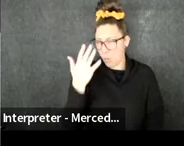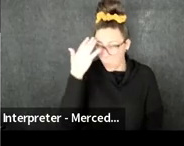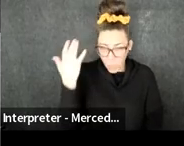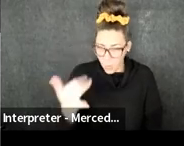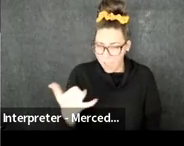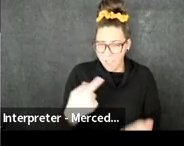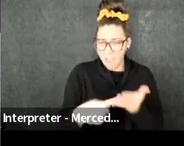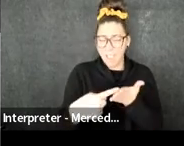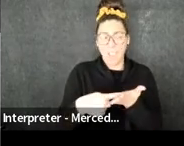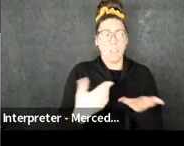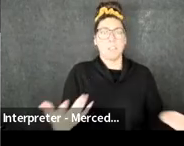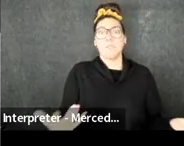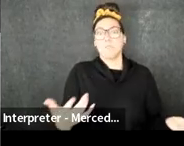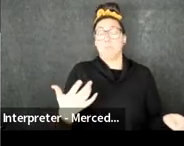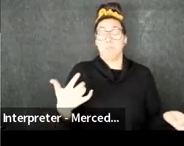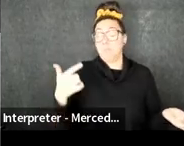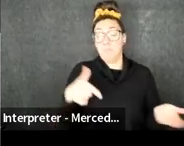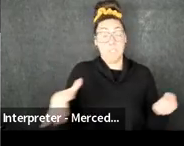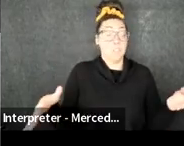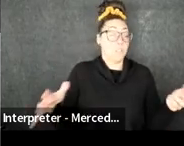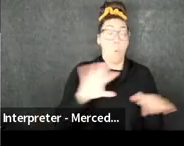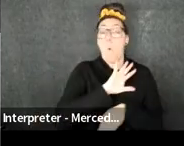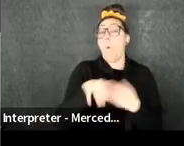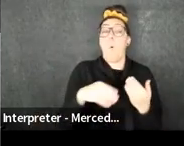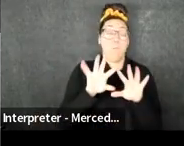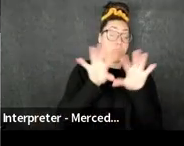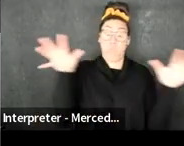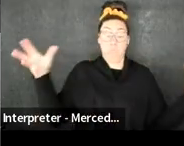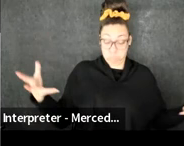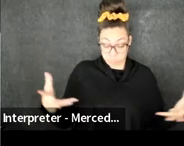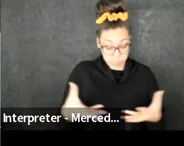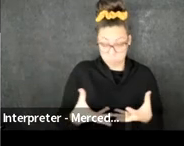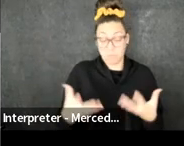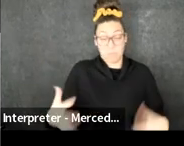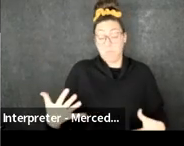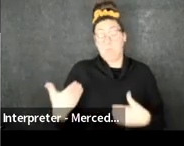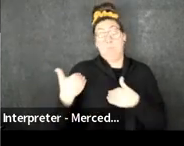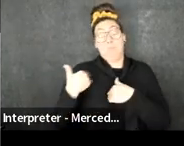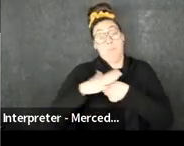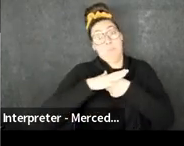really this a whole year that have been stressful and not only understand students, but teachers as well.